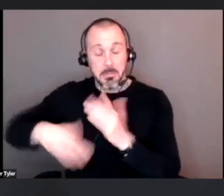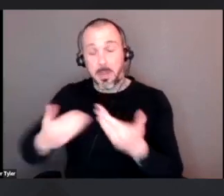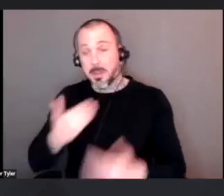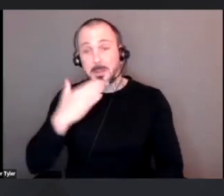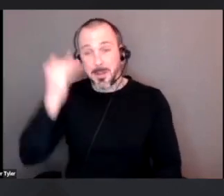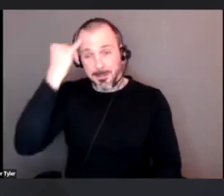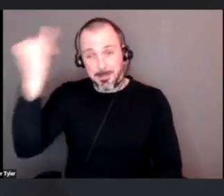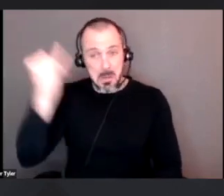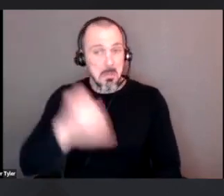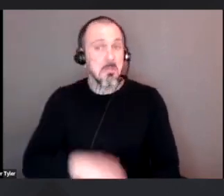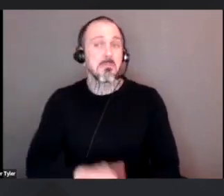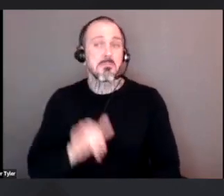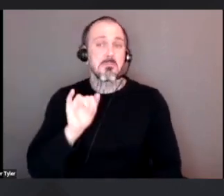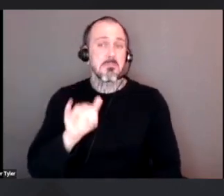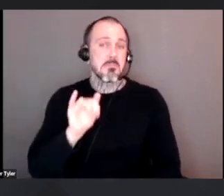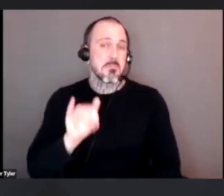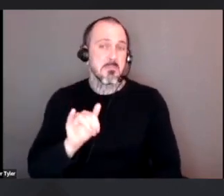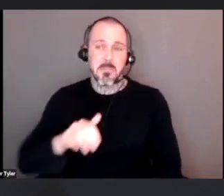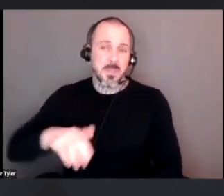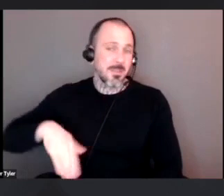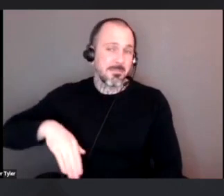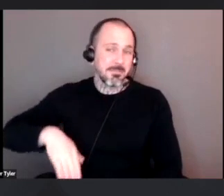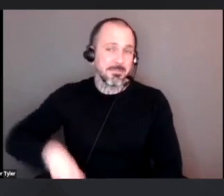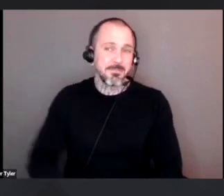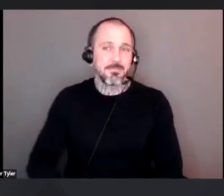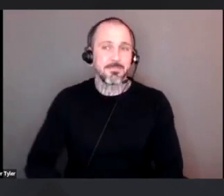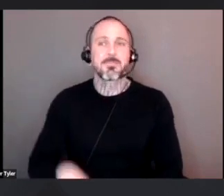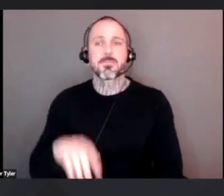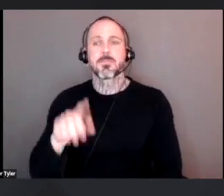but within CASE we do recognize champion employers